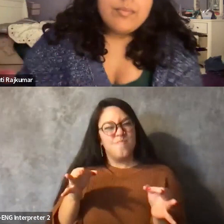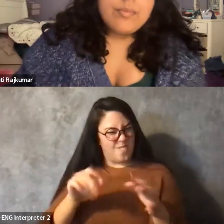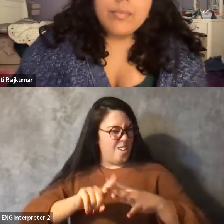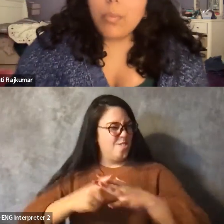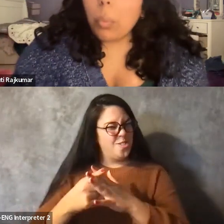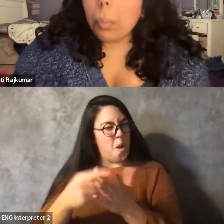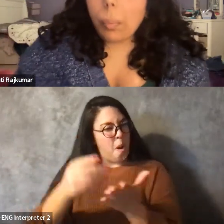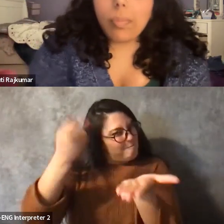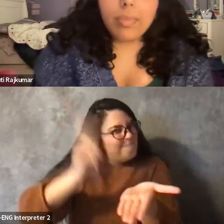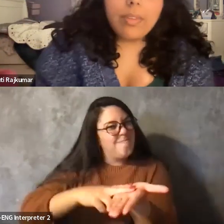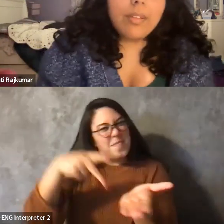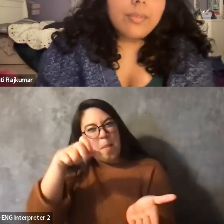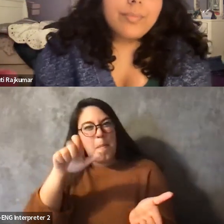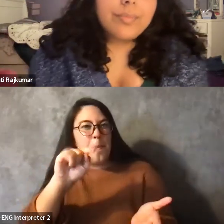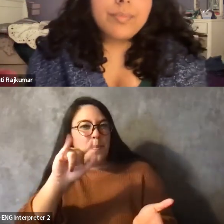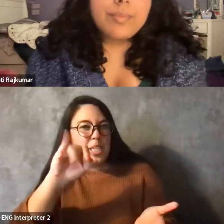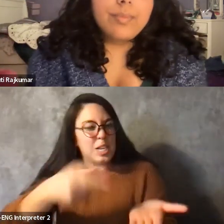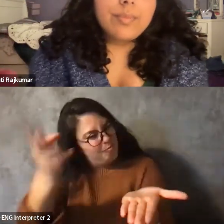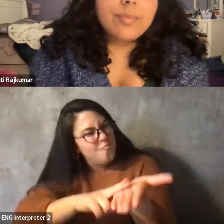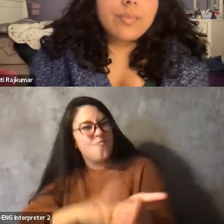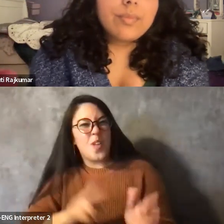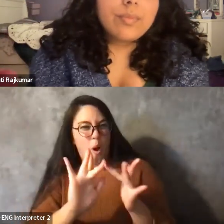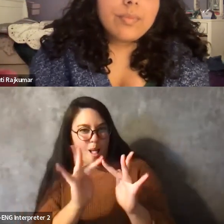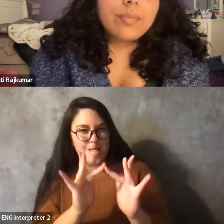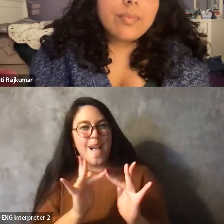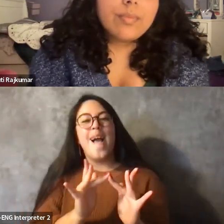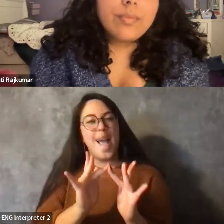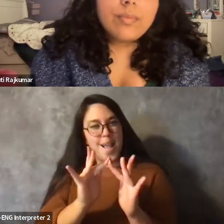for American Girl to release a Girl of the Year doll with a disability.